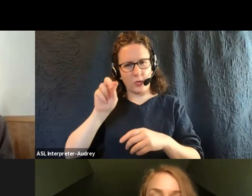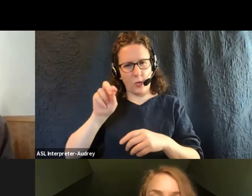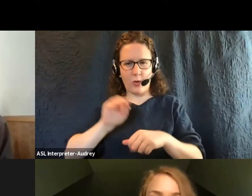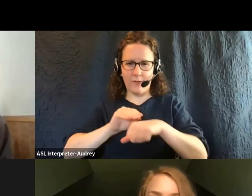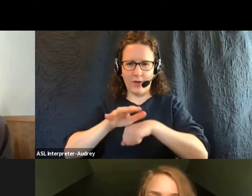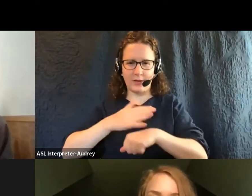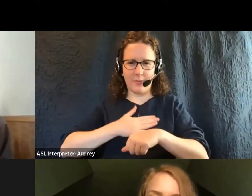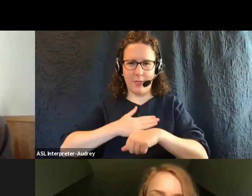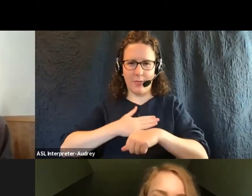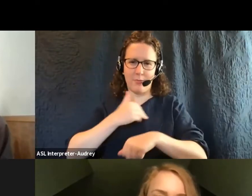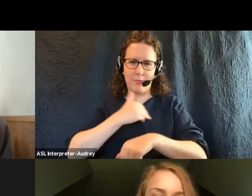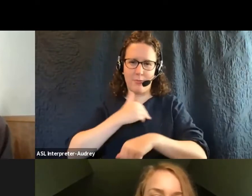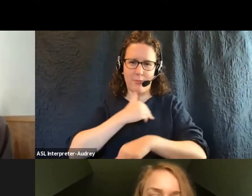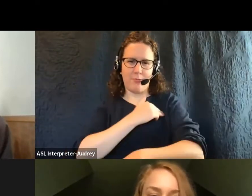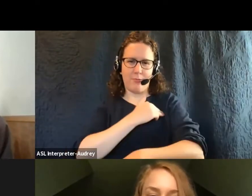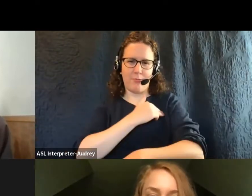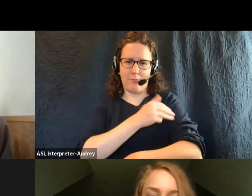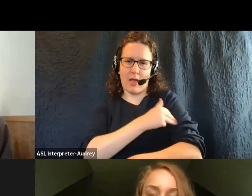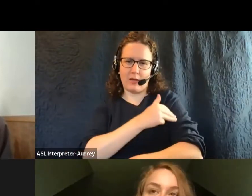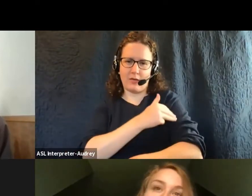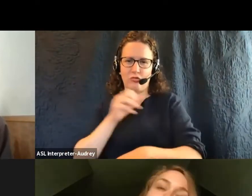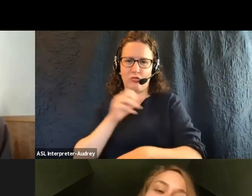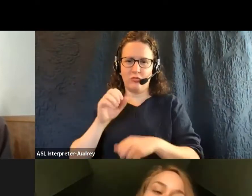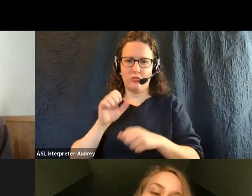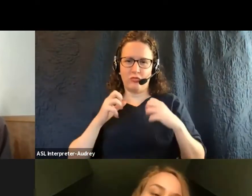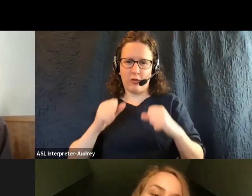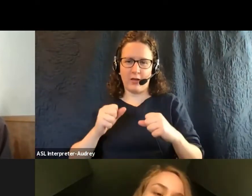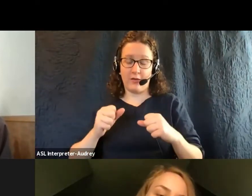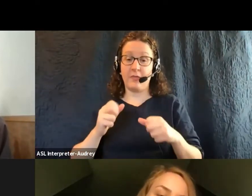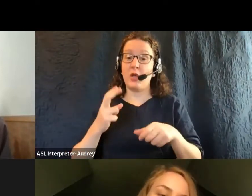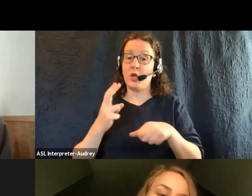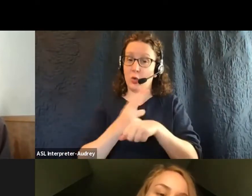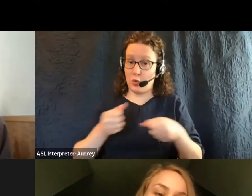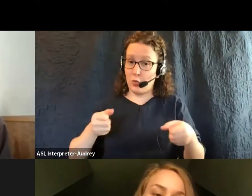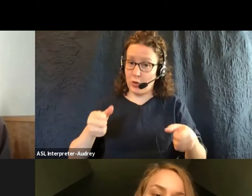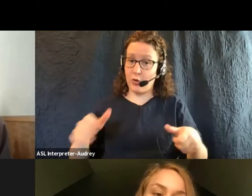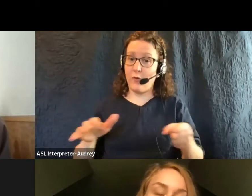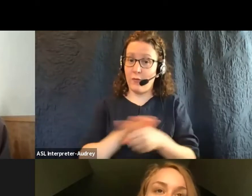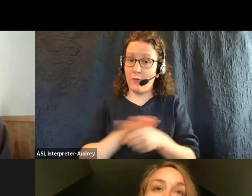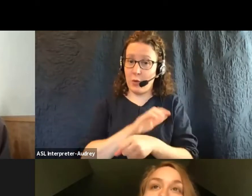time and I've been collaborating with MIUSA for a while now.